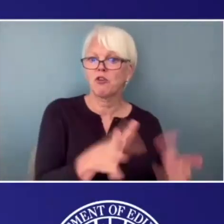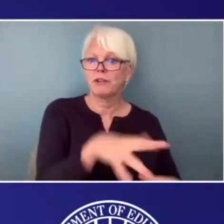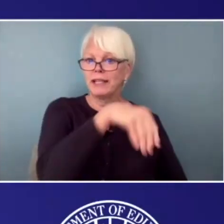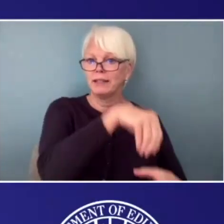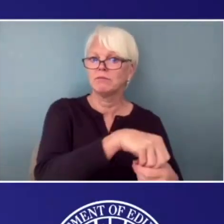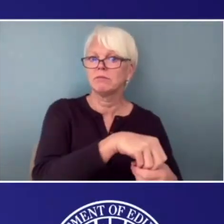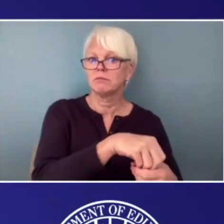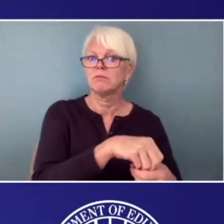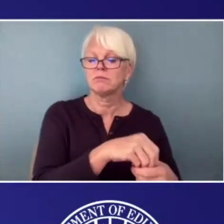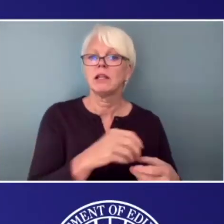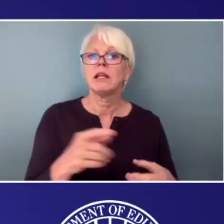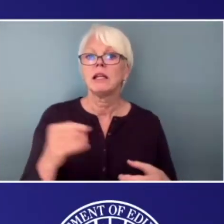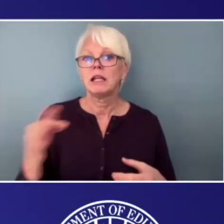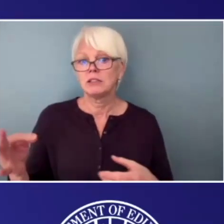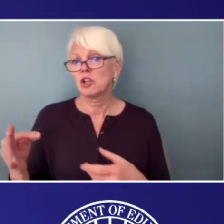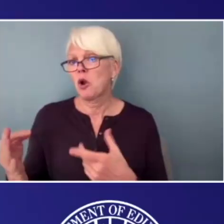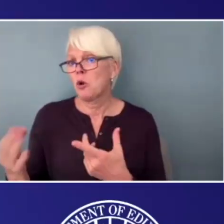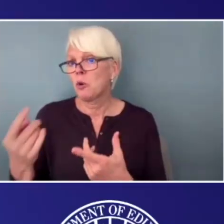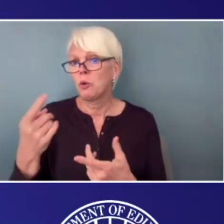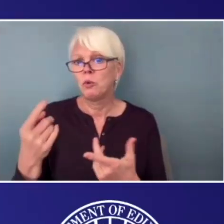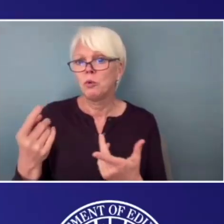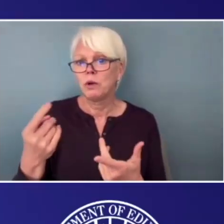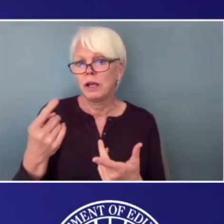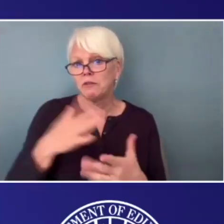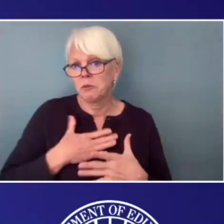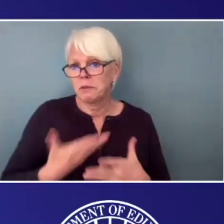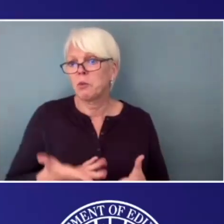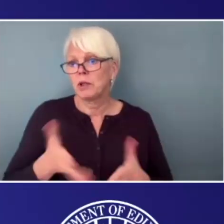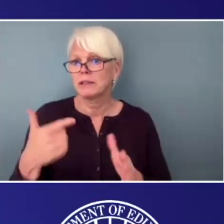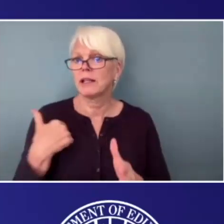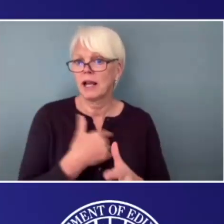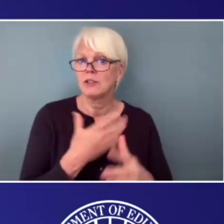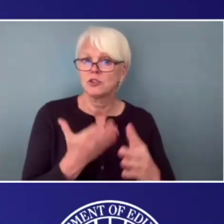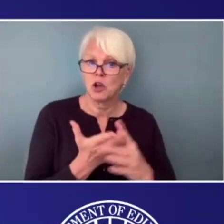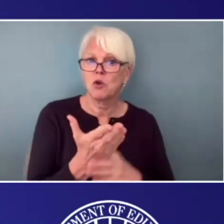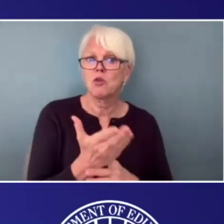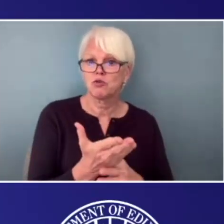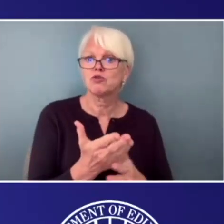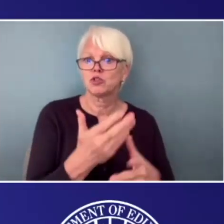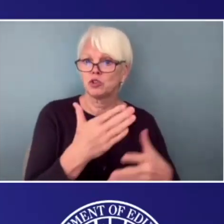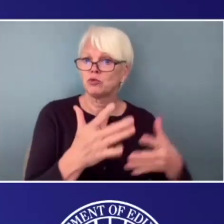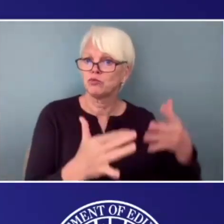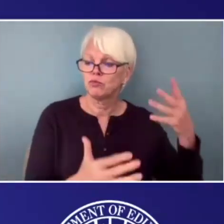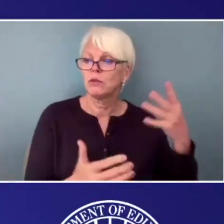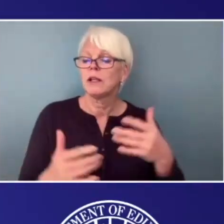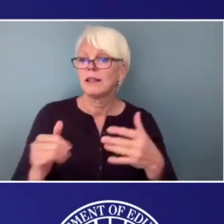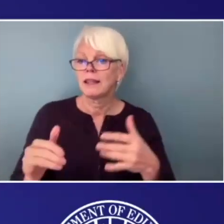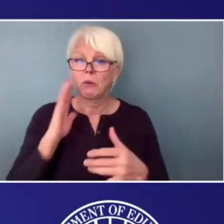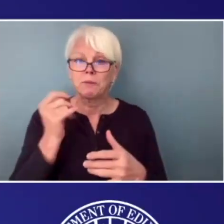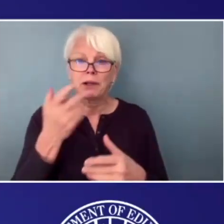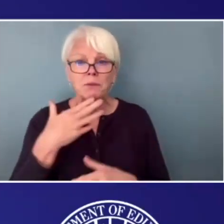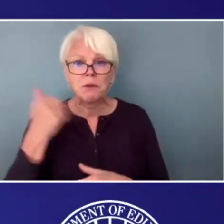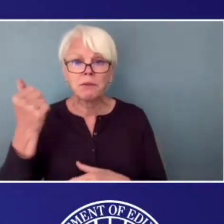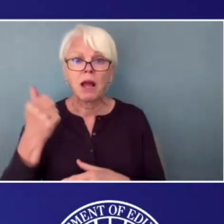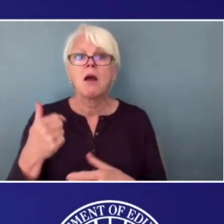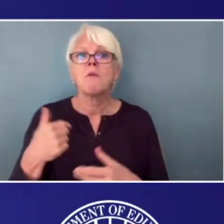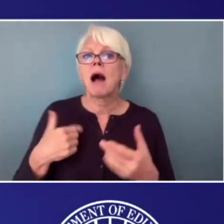amenable to us going through that in that particular way, that would be a little bit better. But I don't want you to think that we finally didn't get it in our hands, and